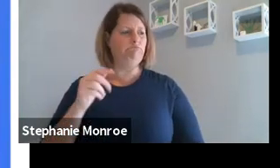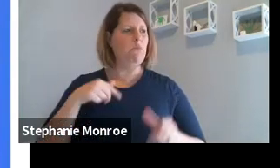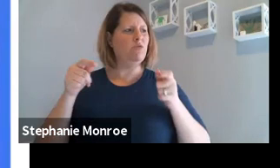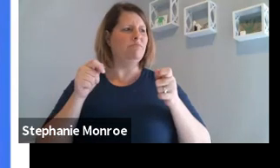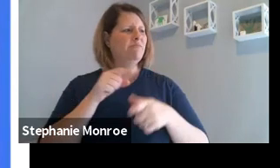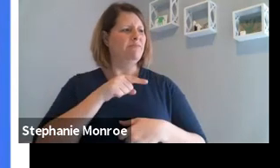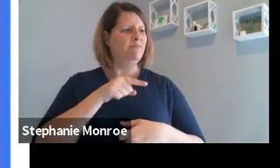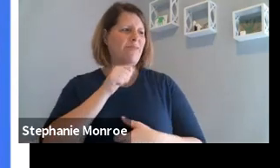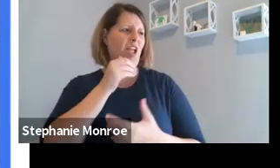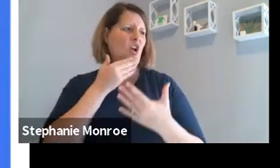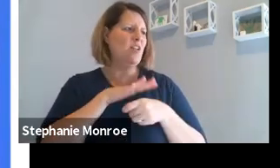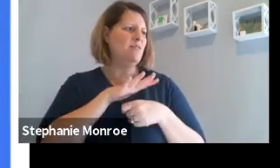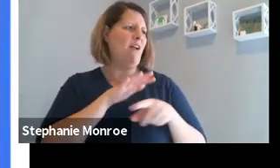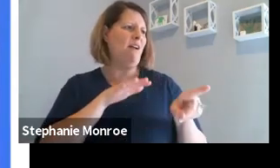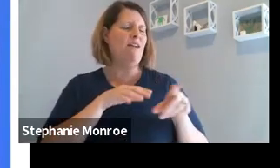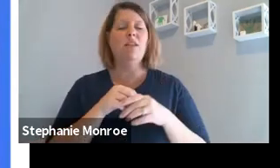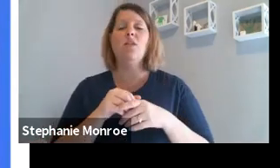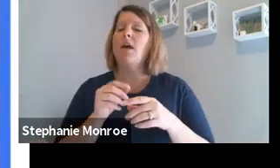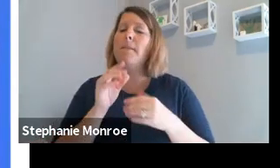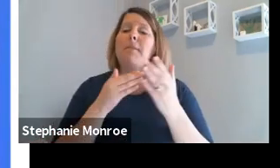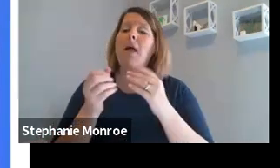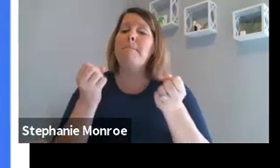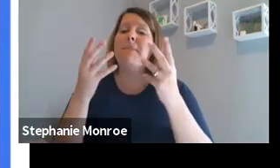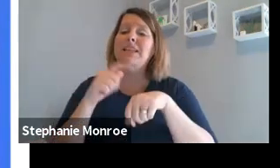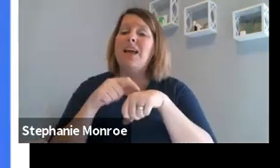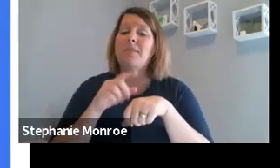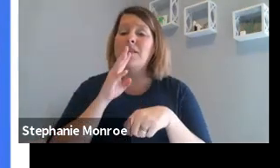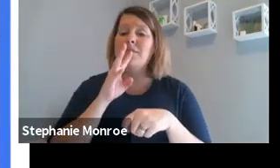It doesn't matter, often when I speak to victims, they tell me well, "But if I do this differently,